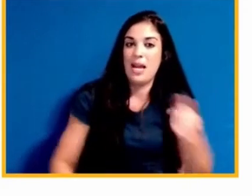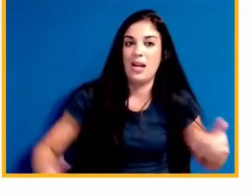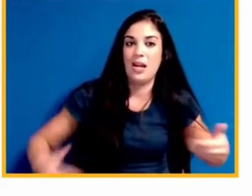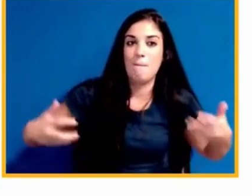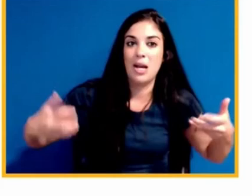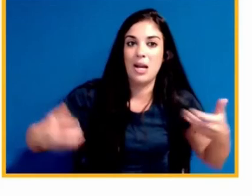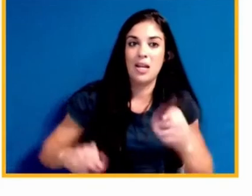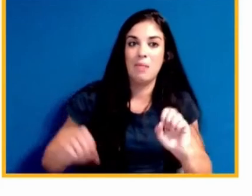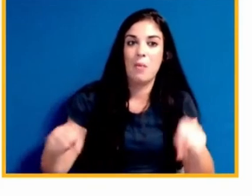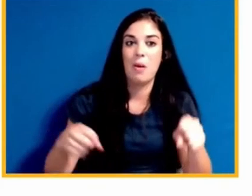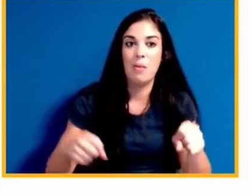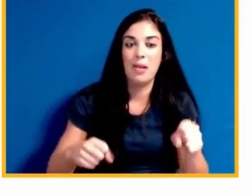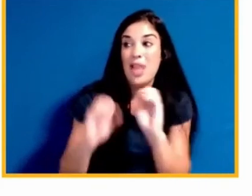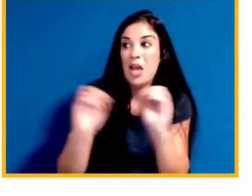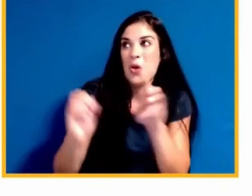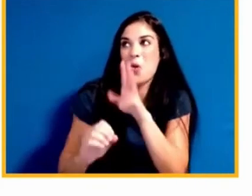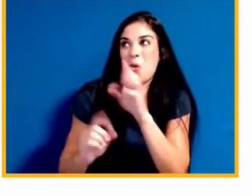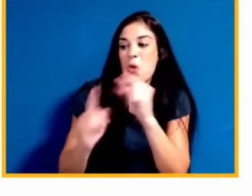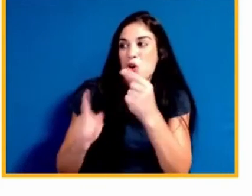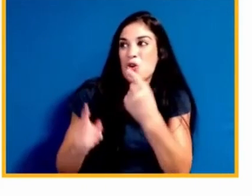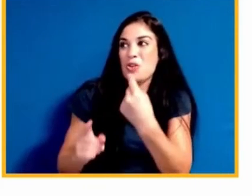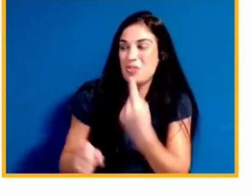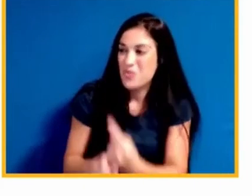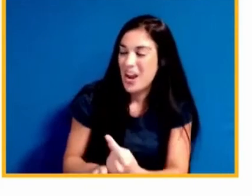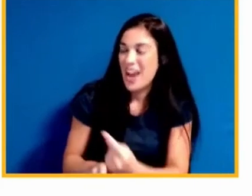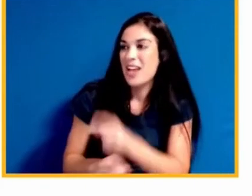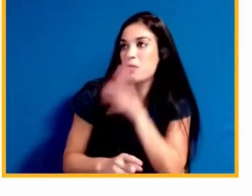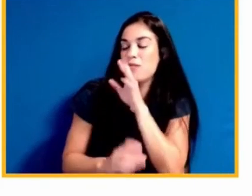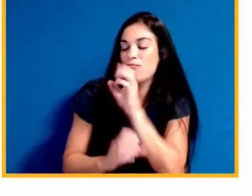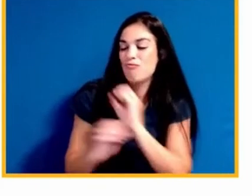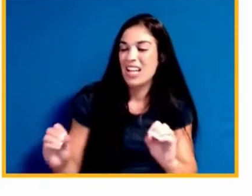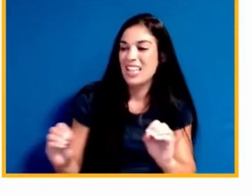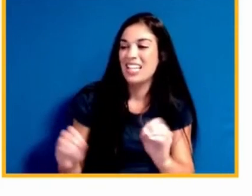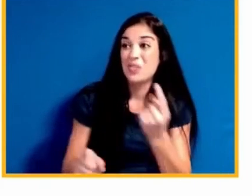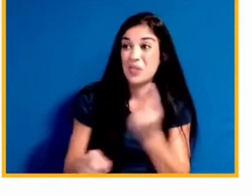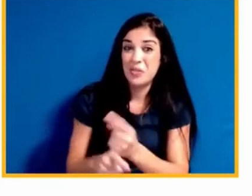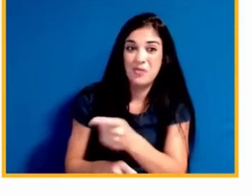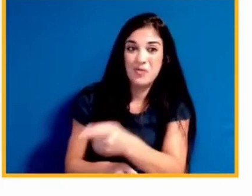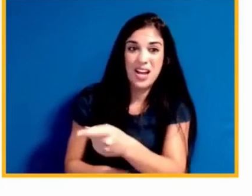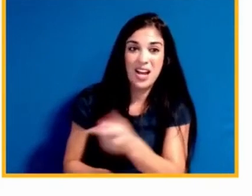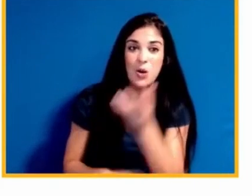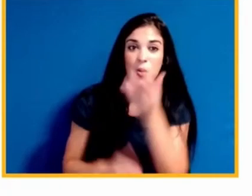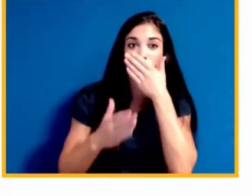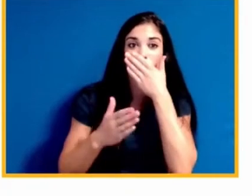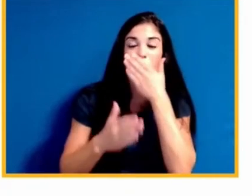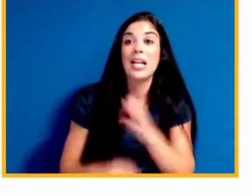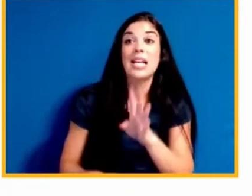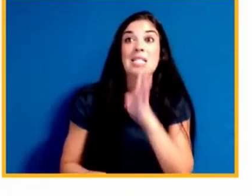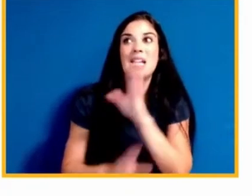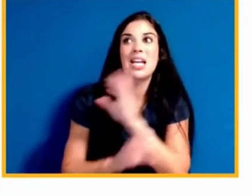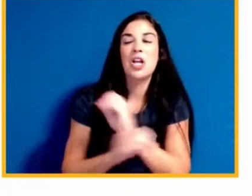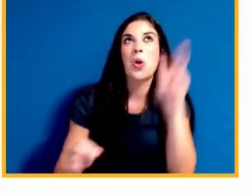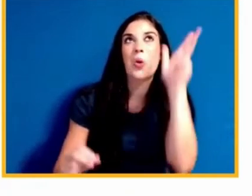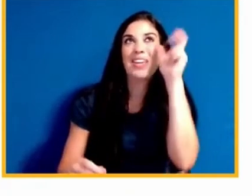this case is probably speechless, right Beta? You know, just absolute speechless, just yeah. Just, speak no evil. Everybody loved it, right? We're just